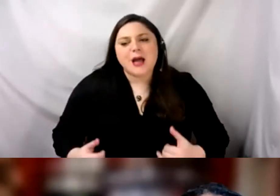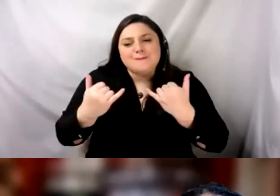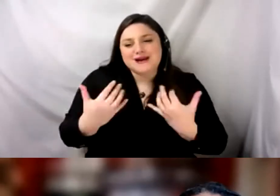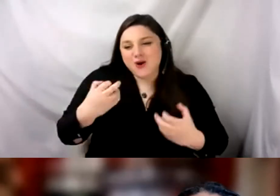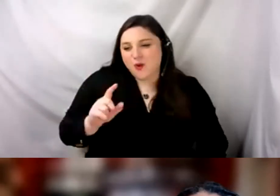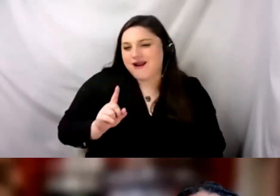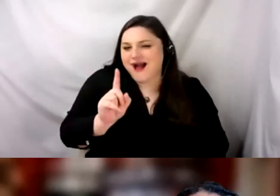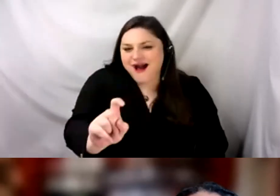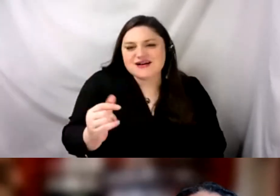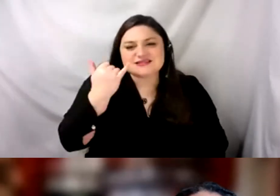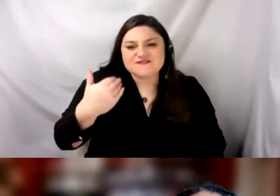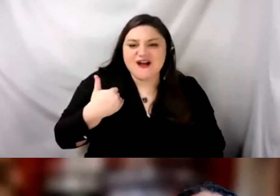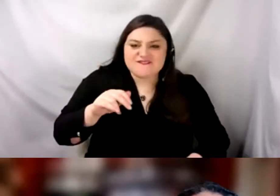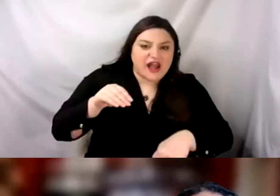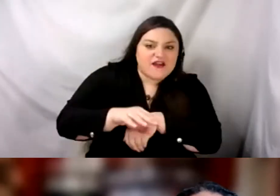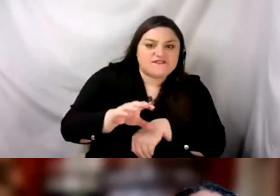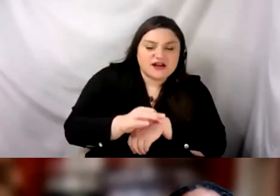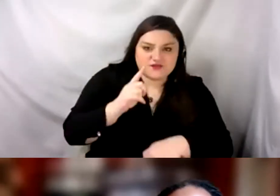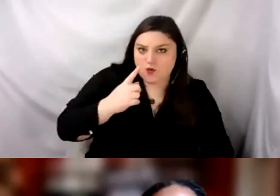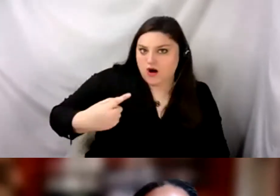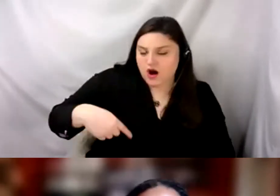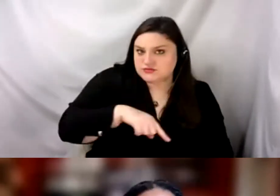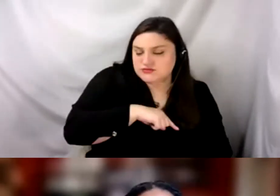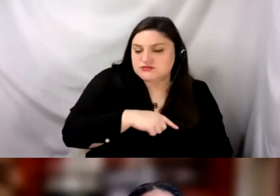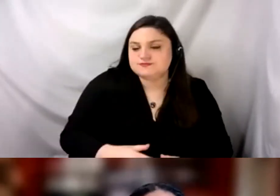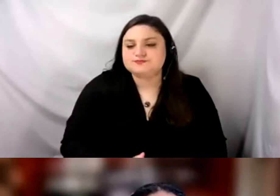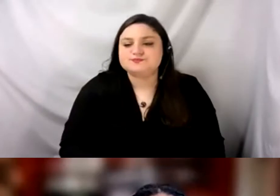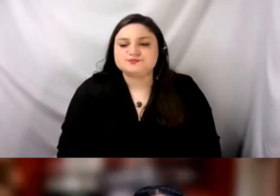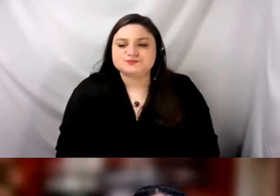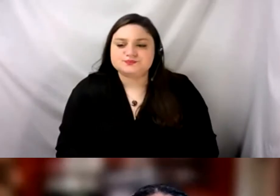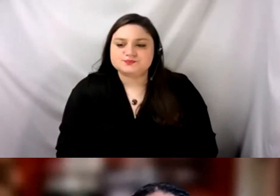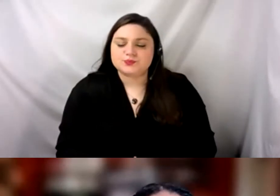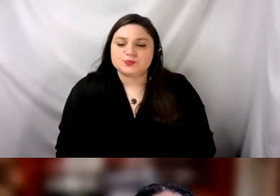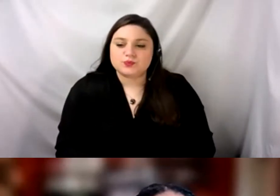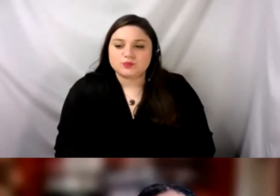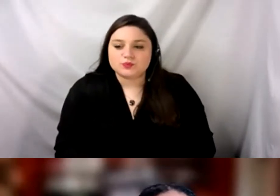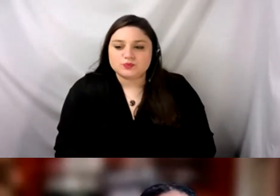One of the overarching responses that I have heard